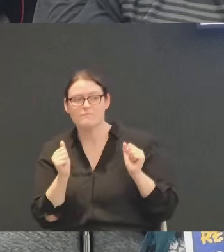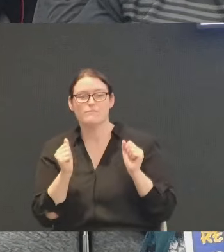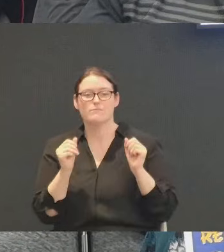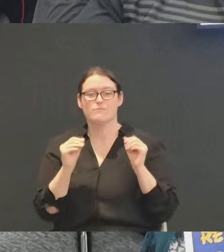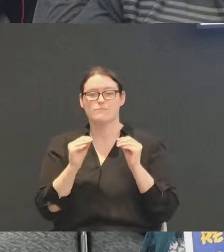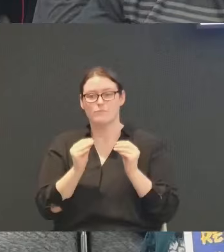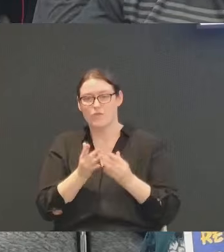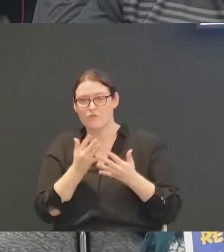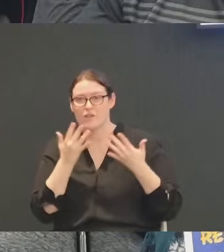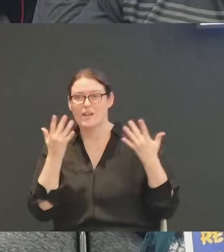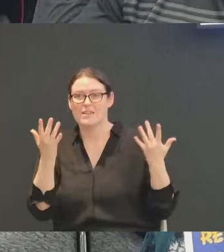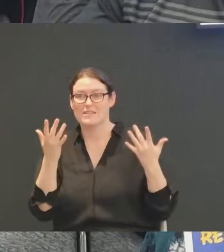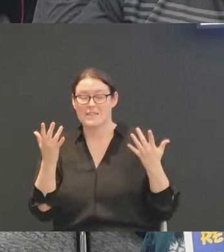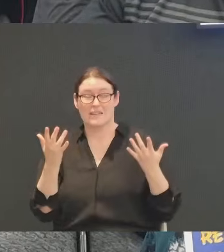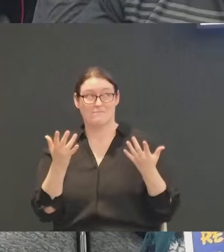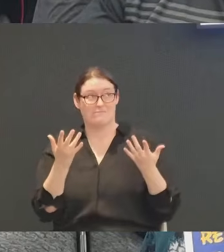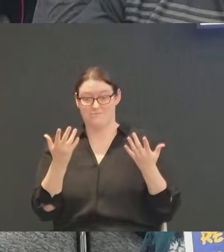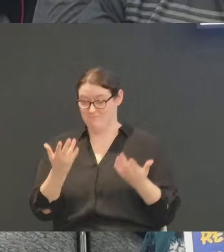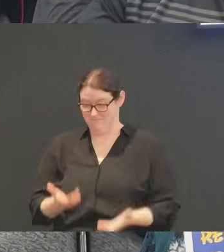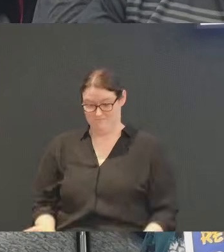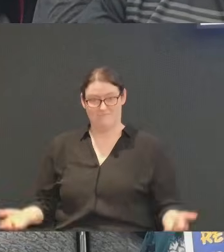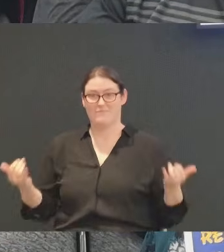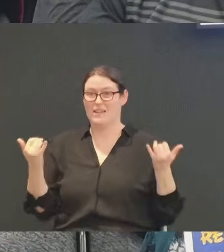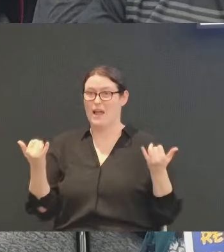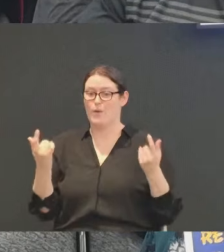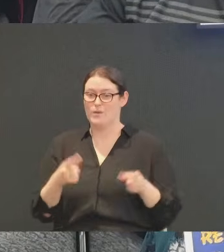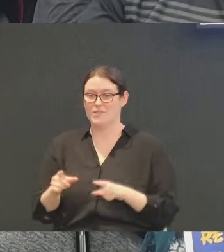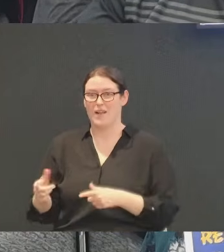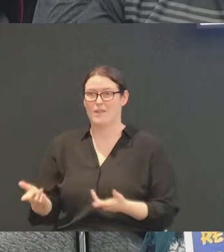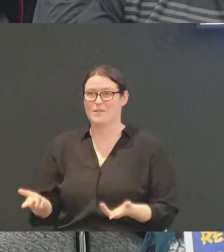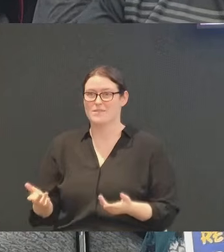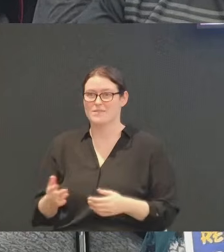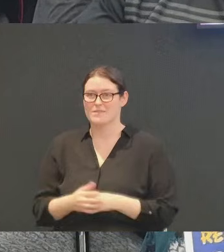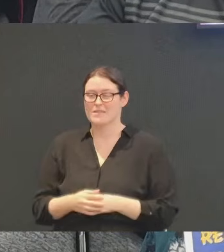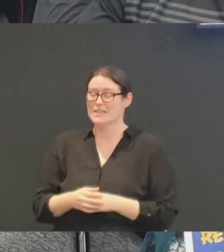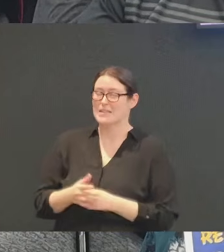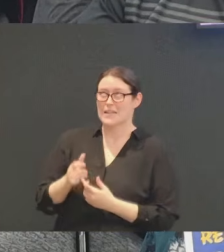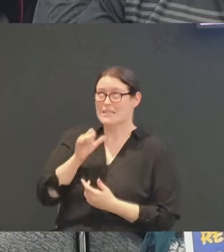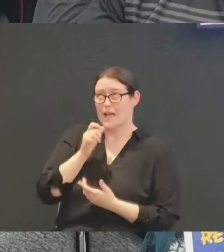he did this great and I said well this wasn't what I asked for you but you know what I'm